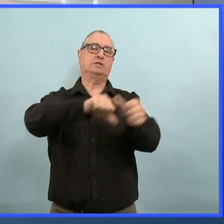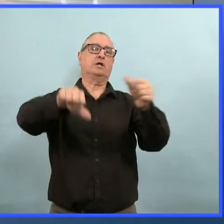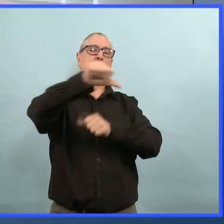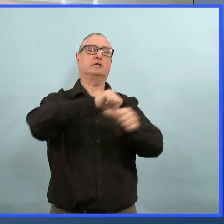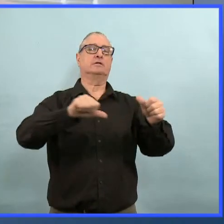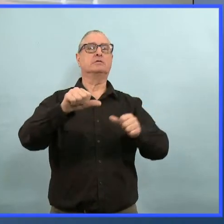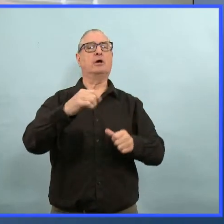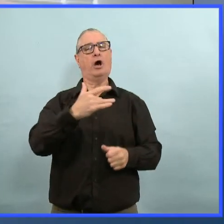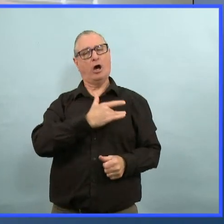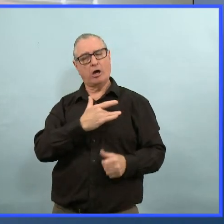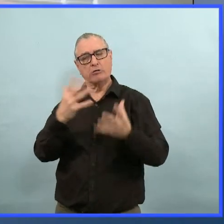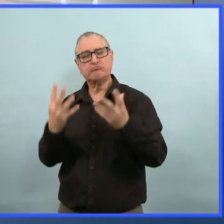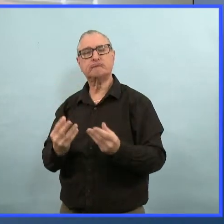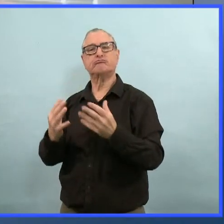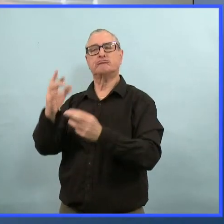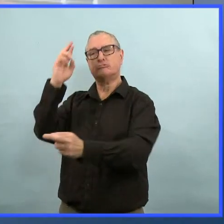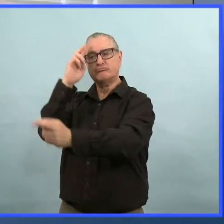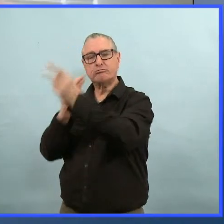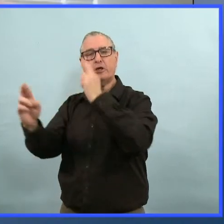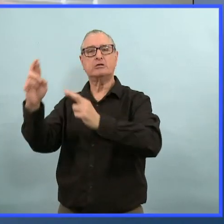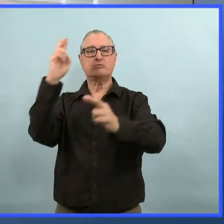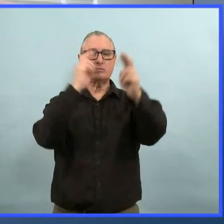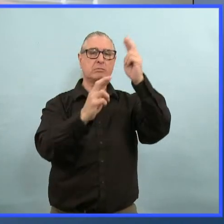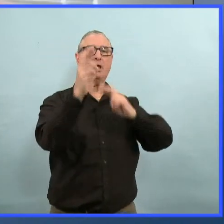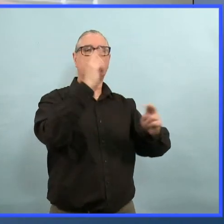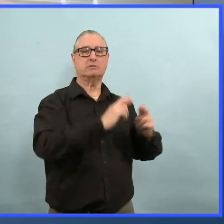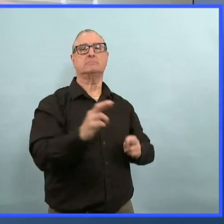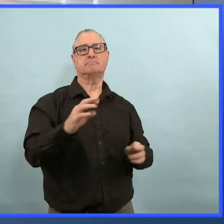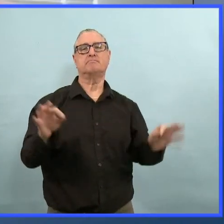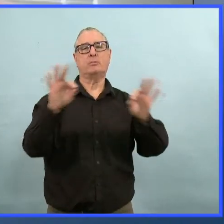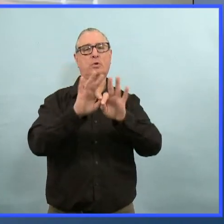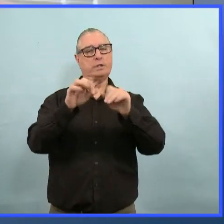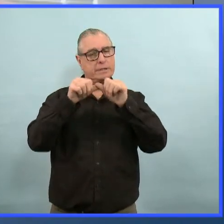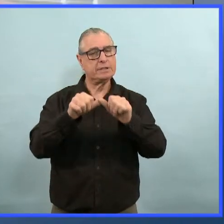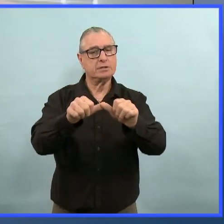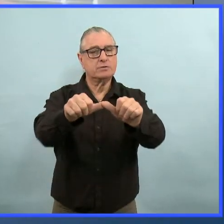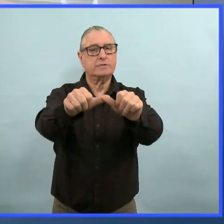difficult time but as we see from that modeling that we are trending in that right direction and